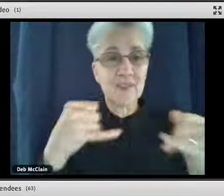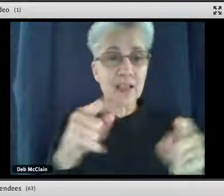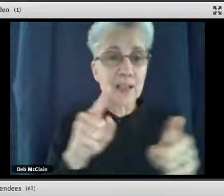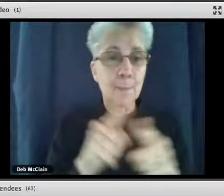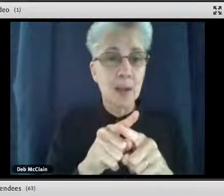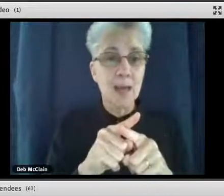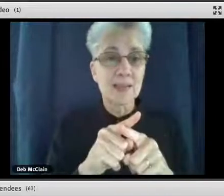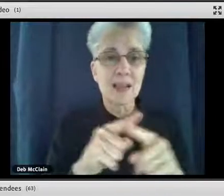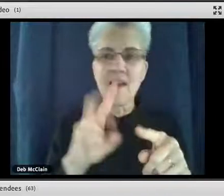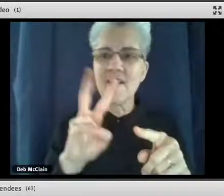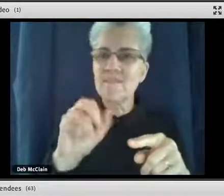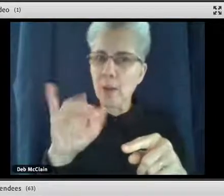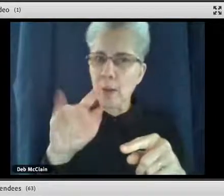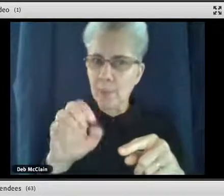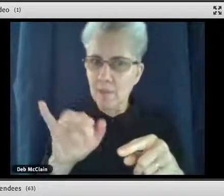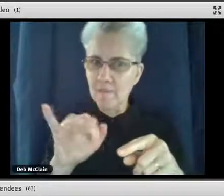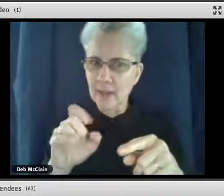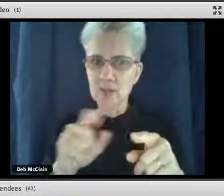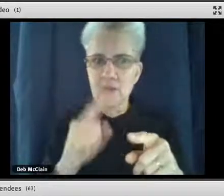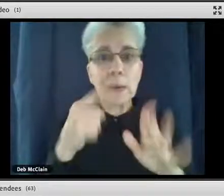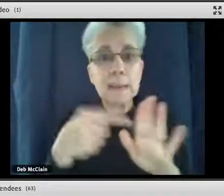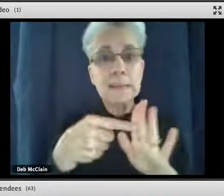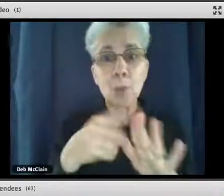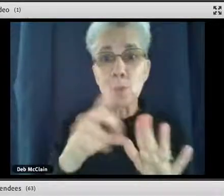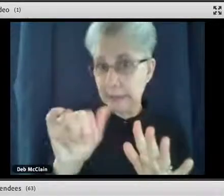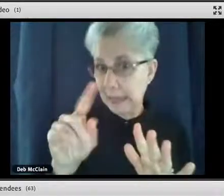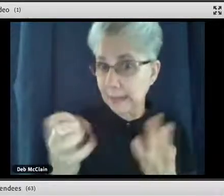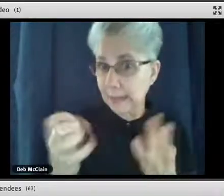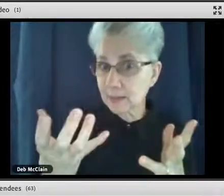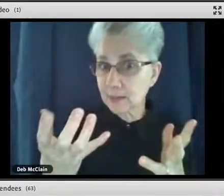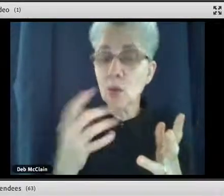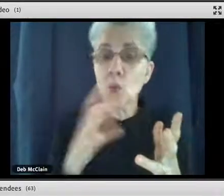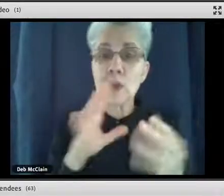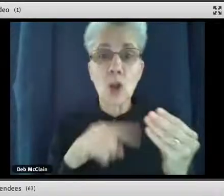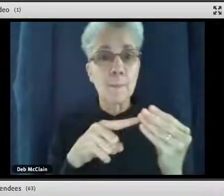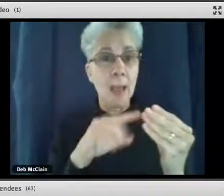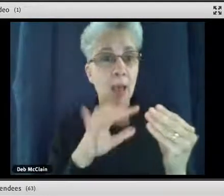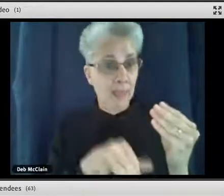as well as the variable field. So, for example, dates. Remember, we've talked about,